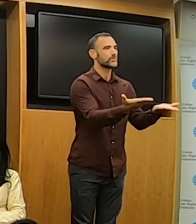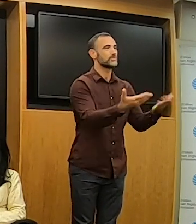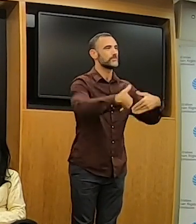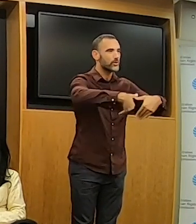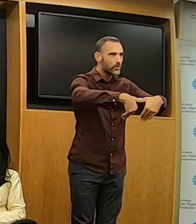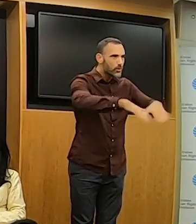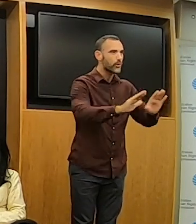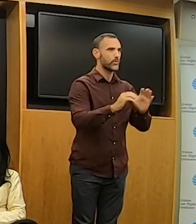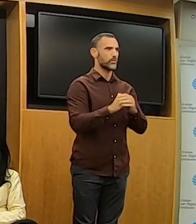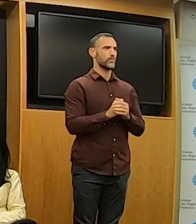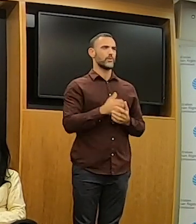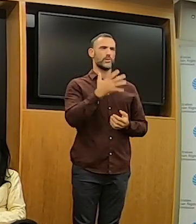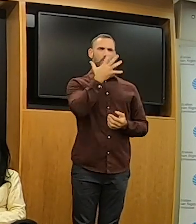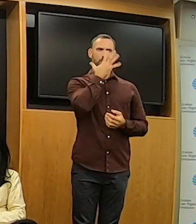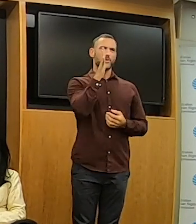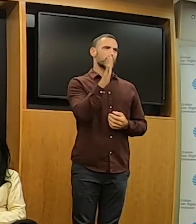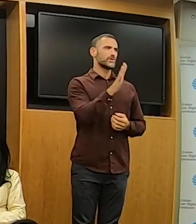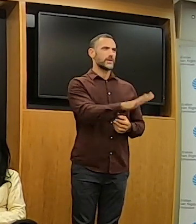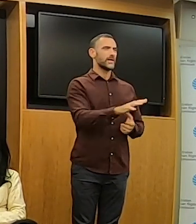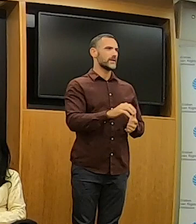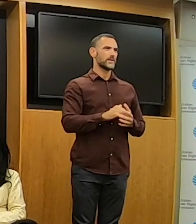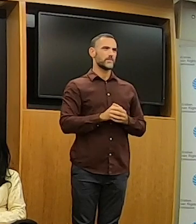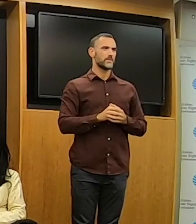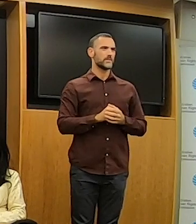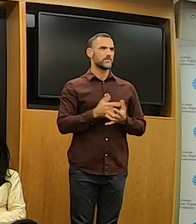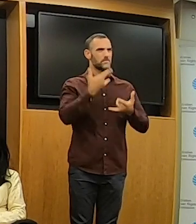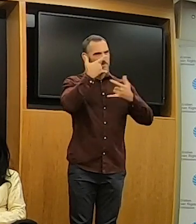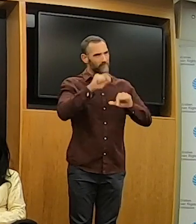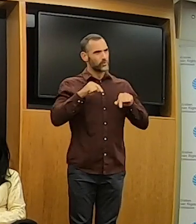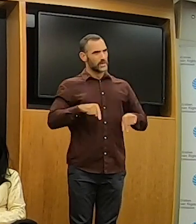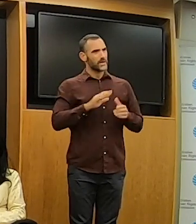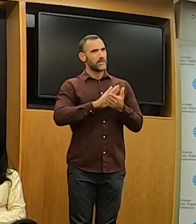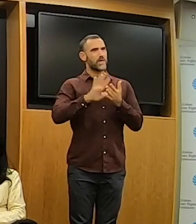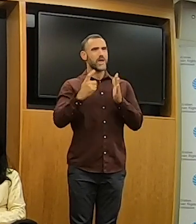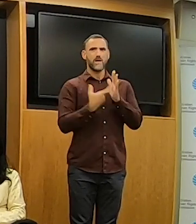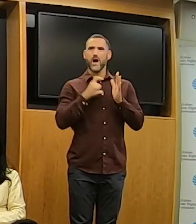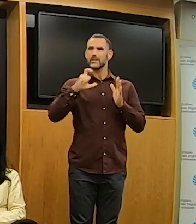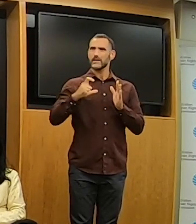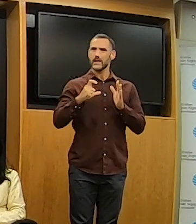And we at the Commission have long advocated for that barrier to be removed.